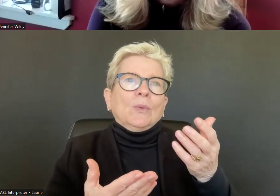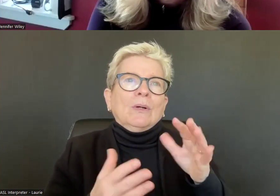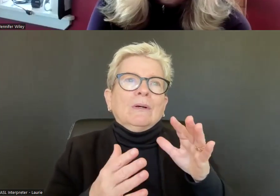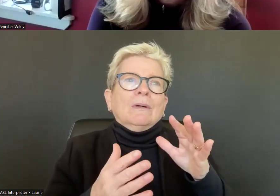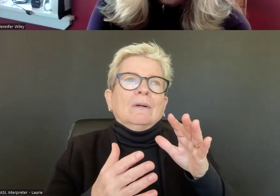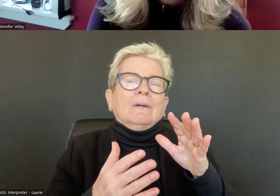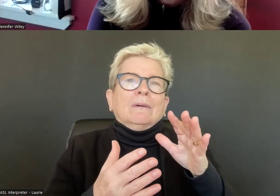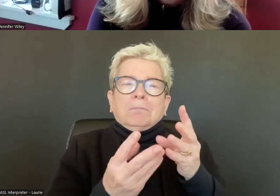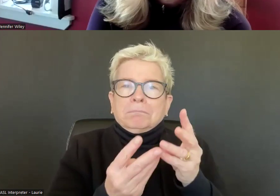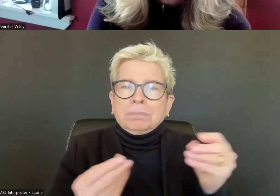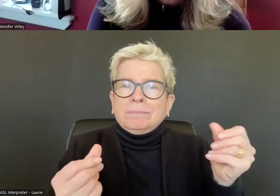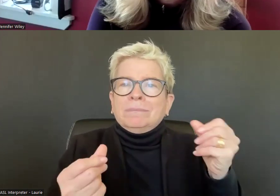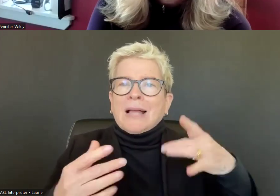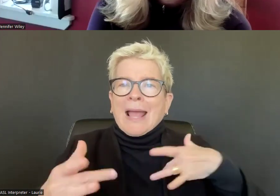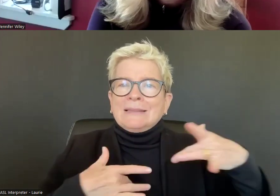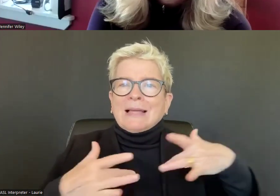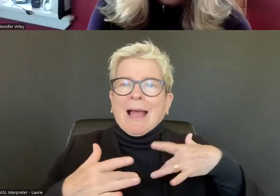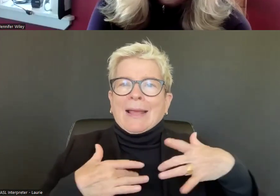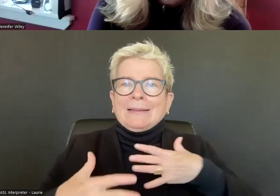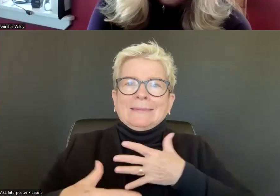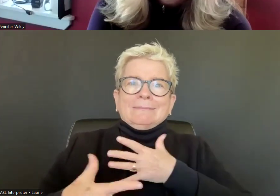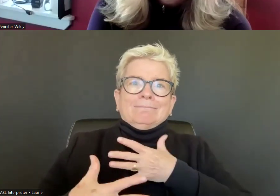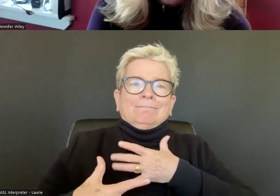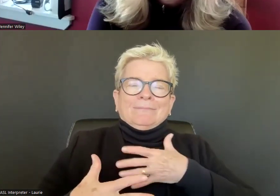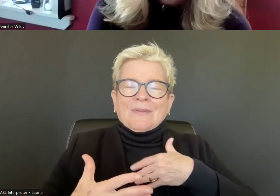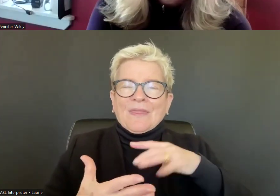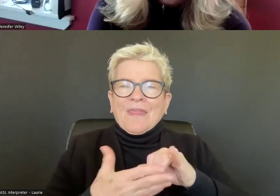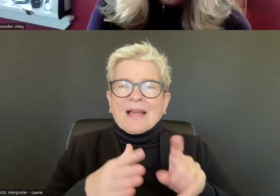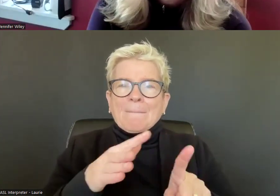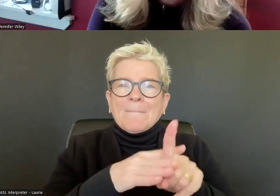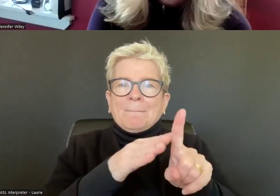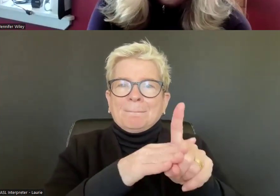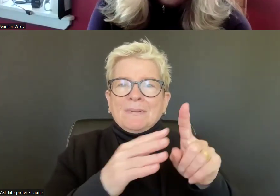things that come up when they're just in the community, saying oh what about